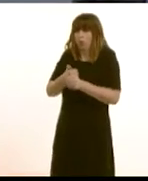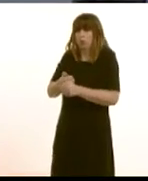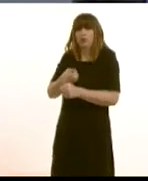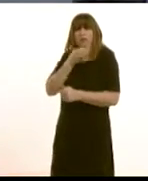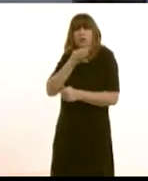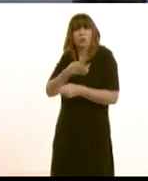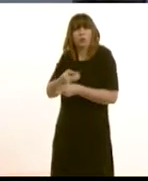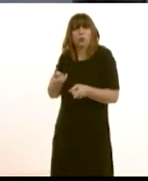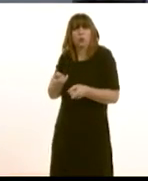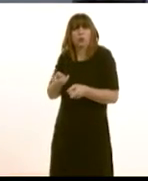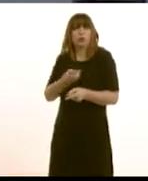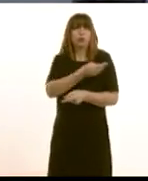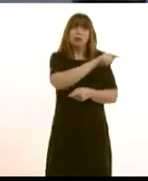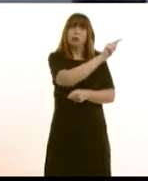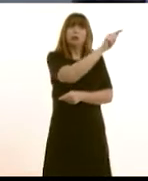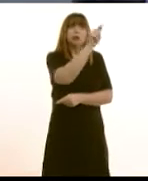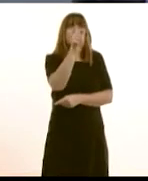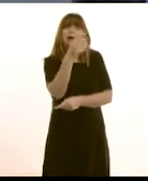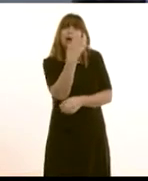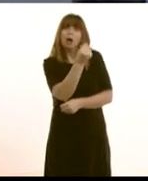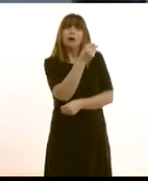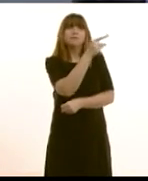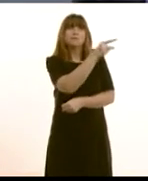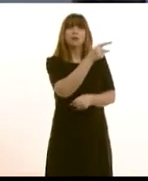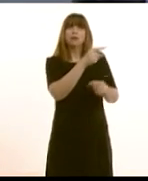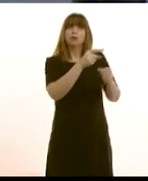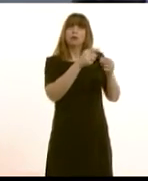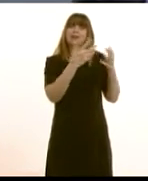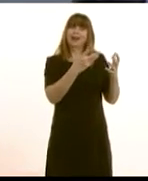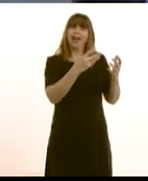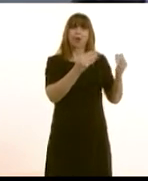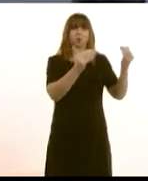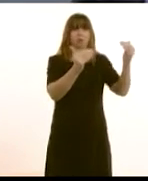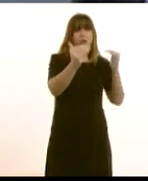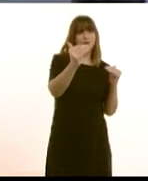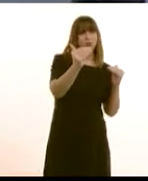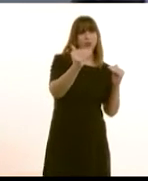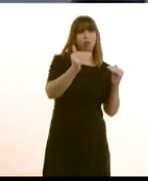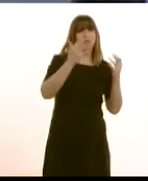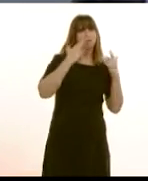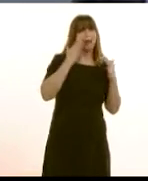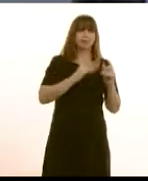special measures since Schools Challenge Cymru was invented and implemented that donít get